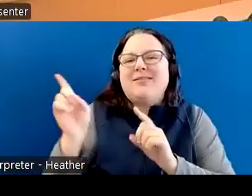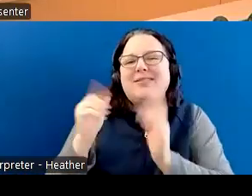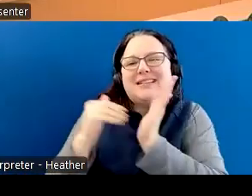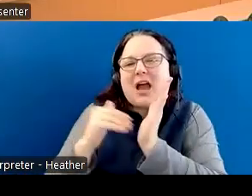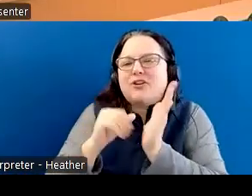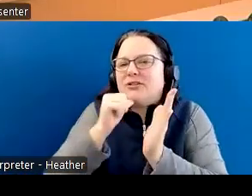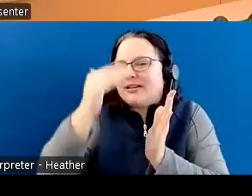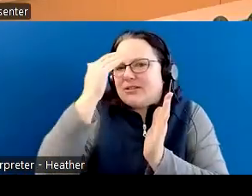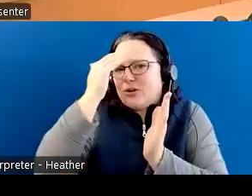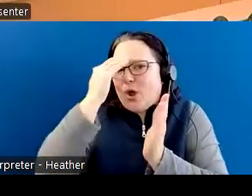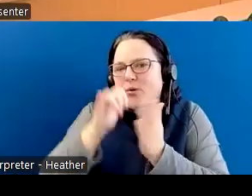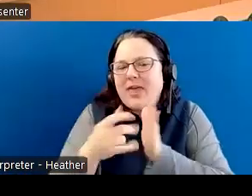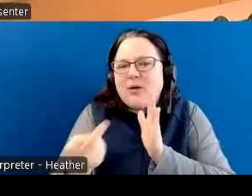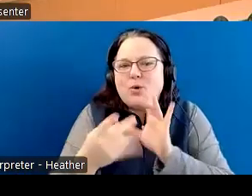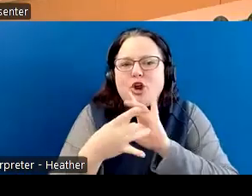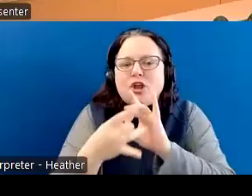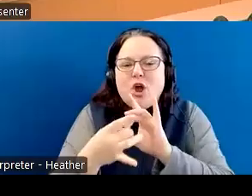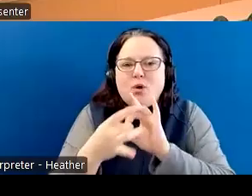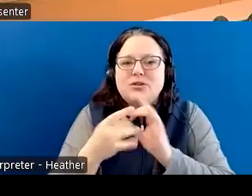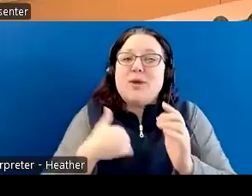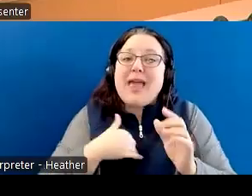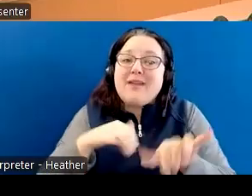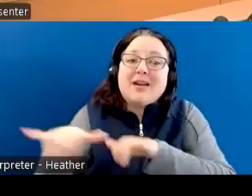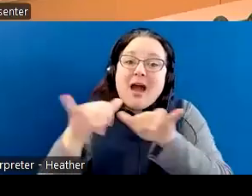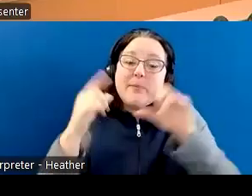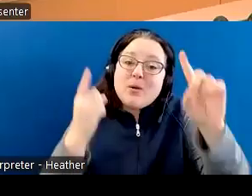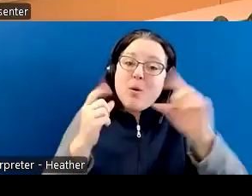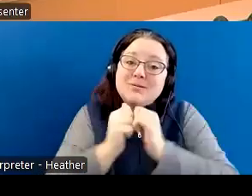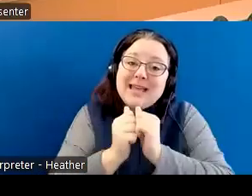connected as we are and working towards this common goal. Um, you know so for the counselors